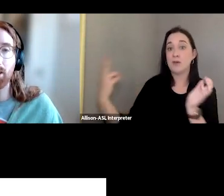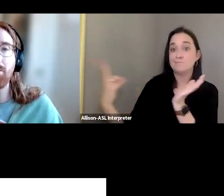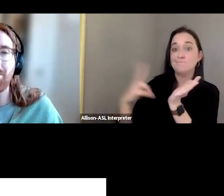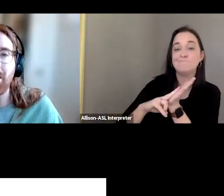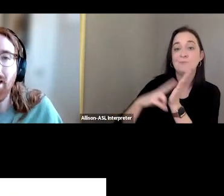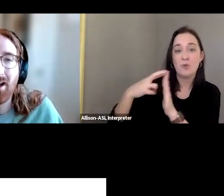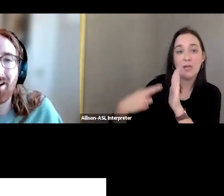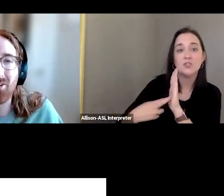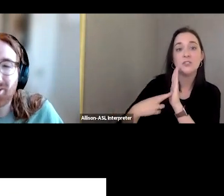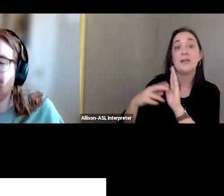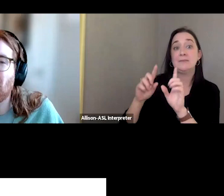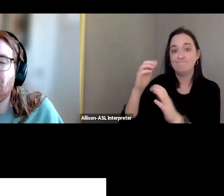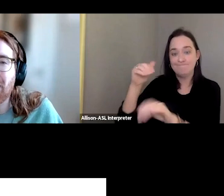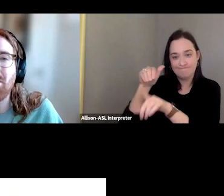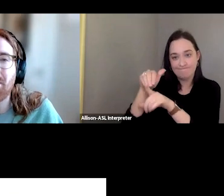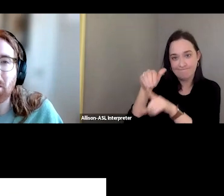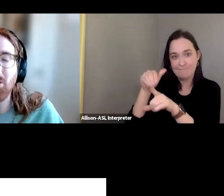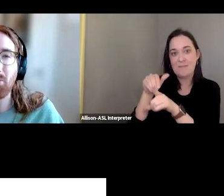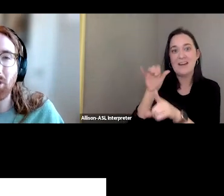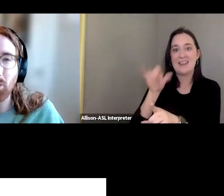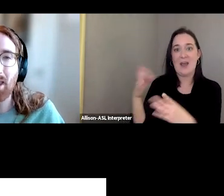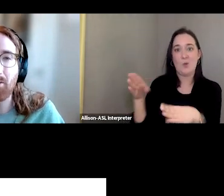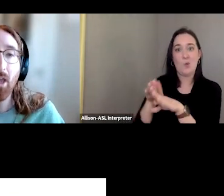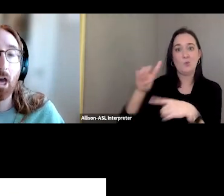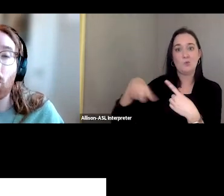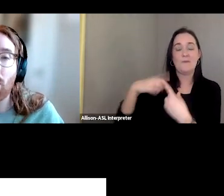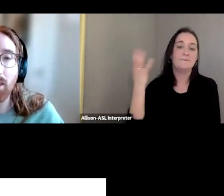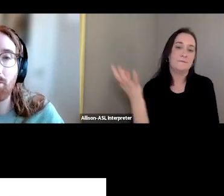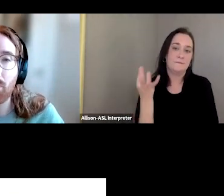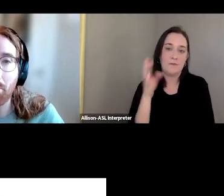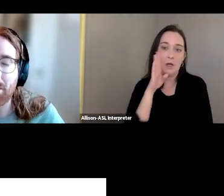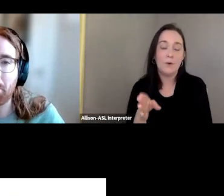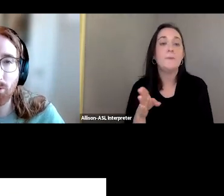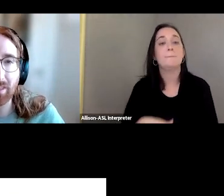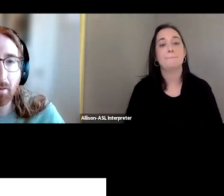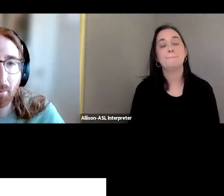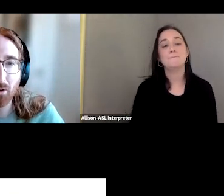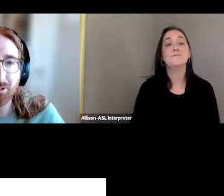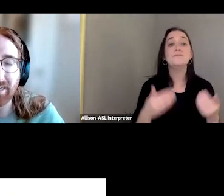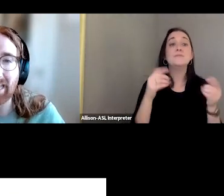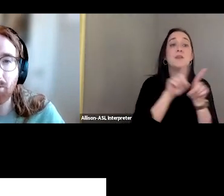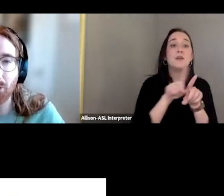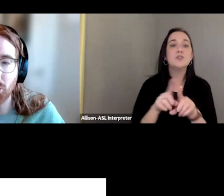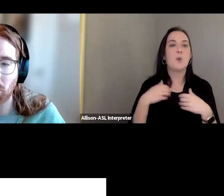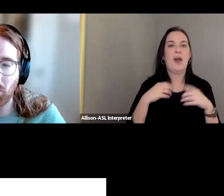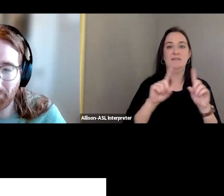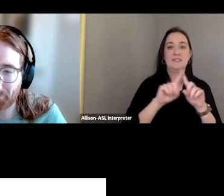So we would love to see your session in session submissions. We do have an array of formats, both in-person and virtual.